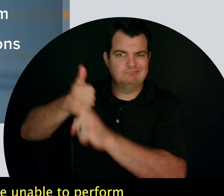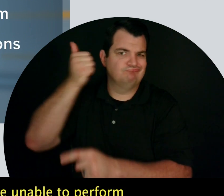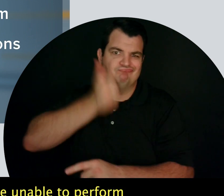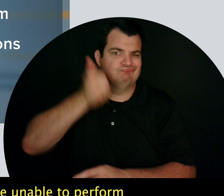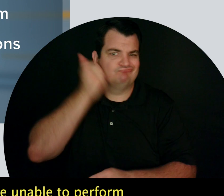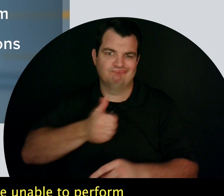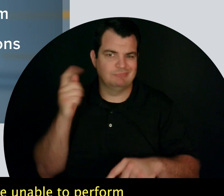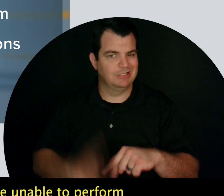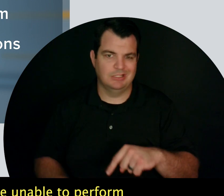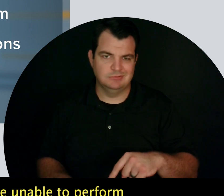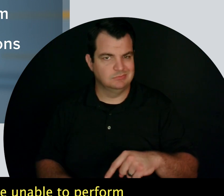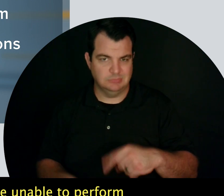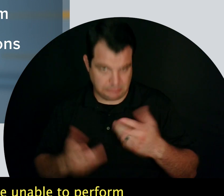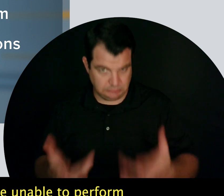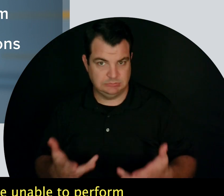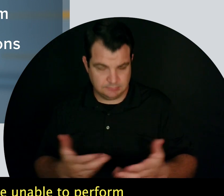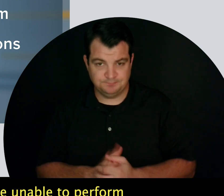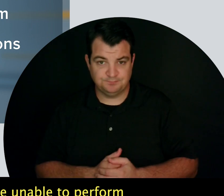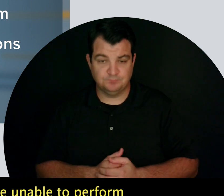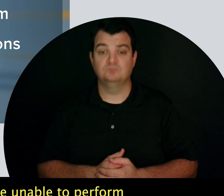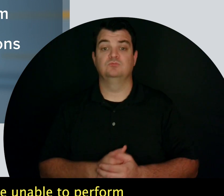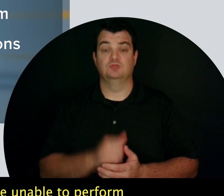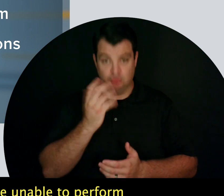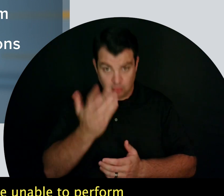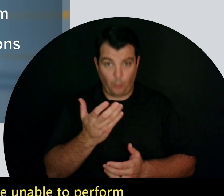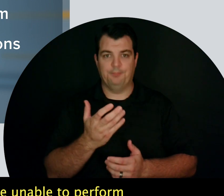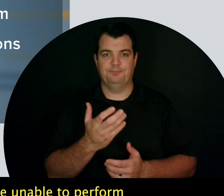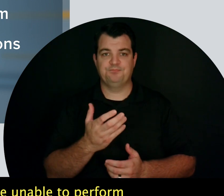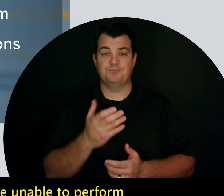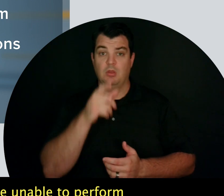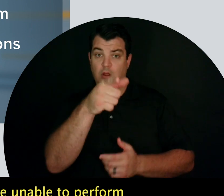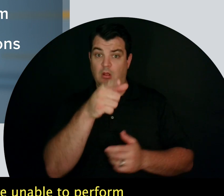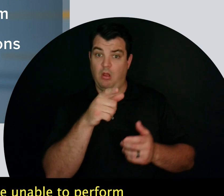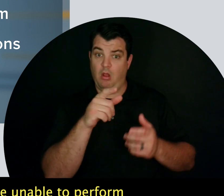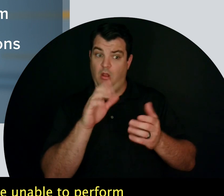To be eligible, a victim must be unable to perform daily life functions for themselves.